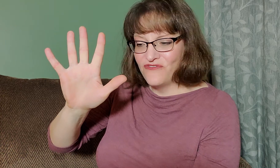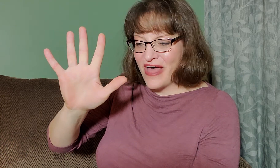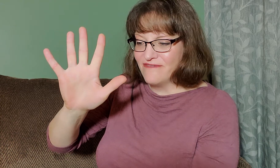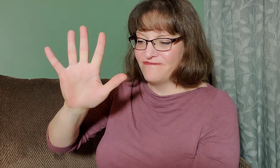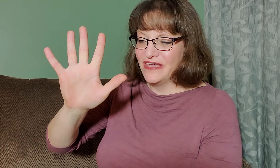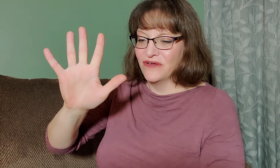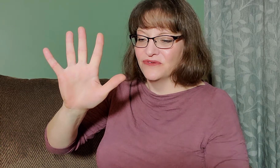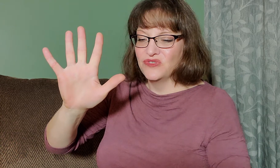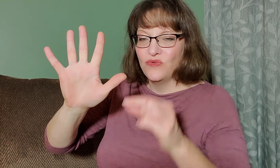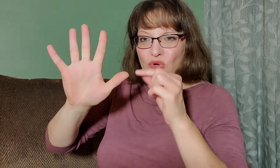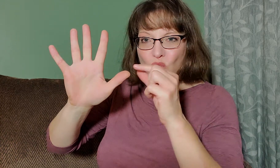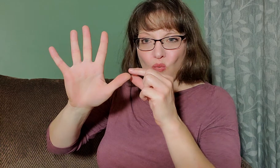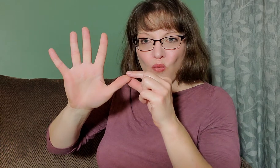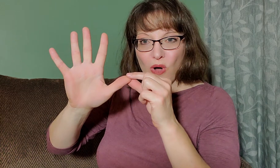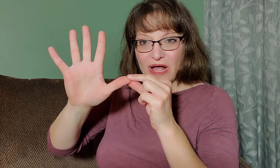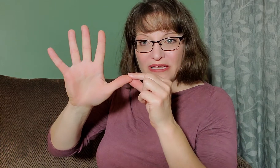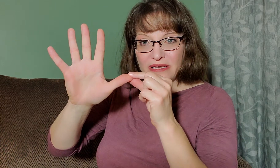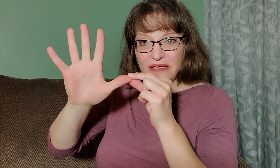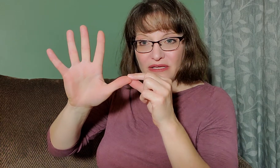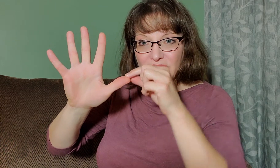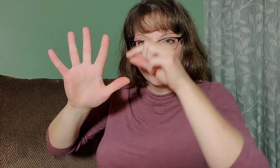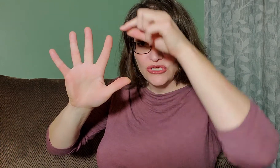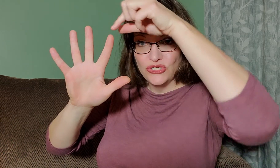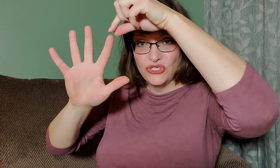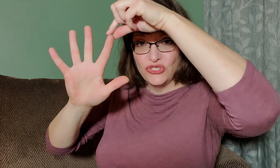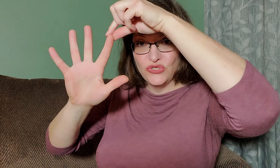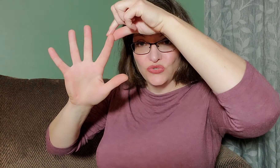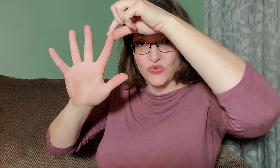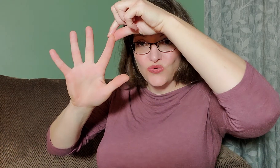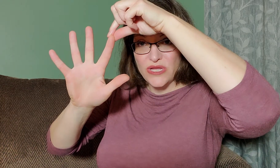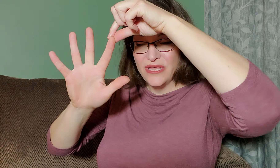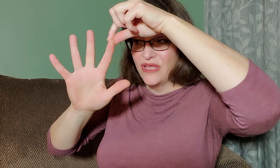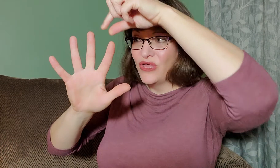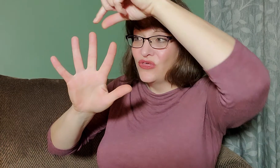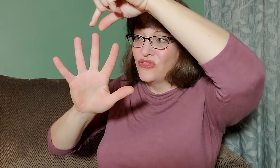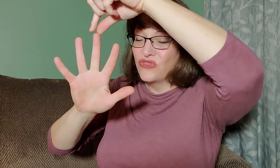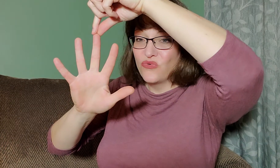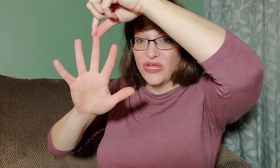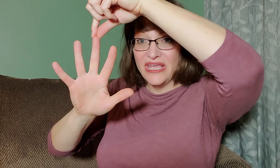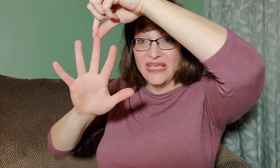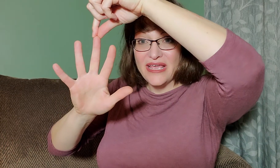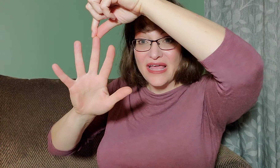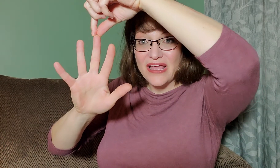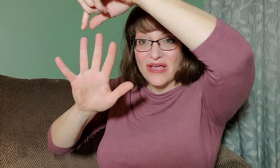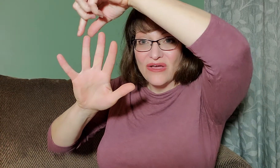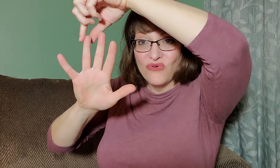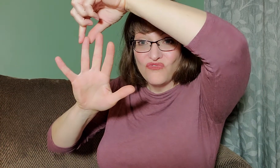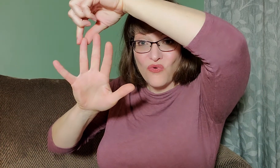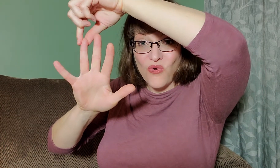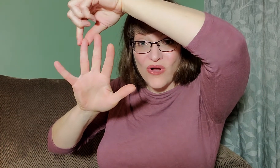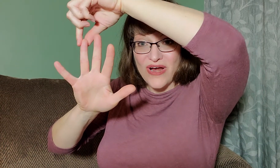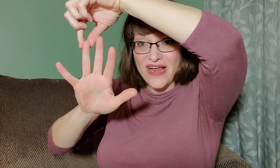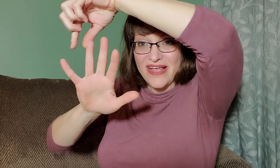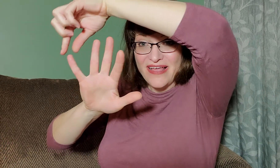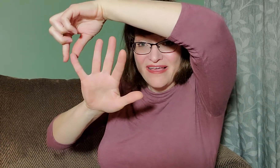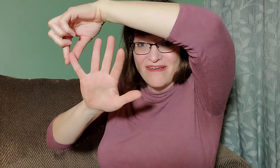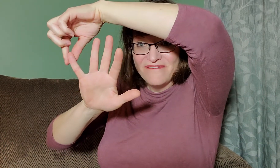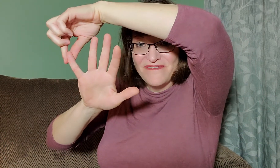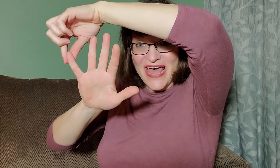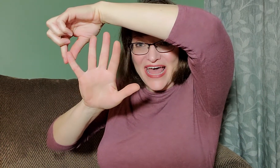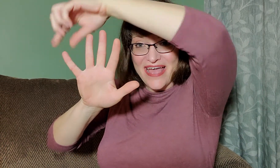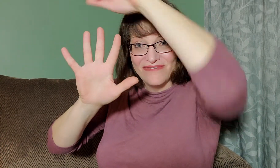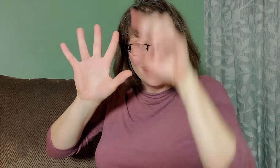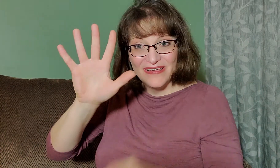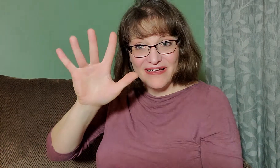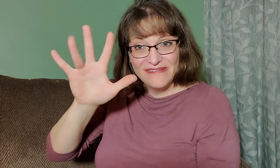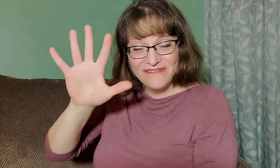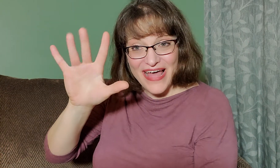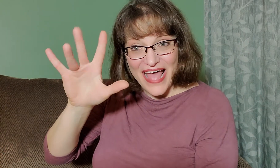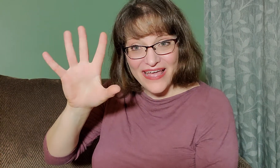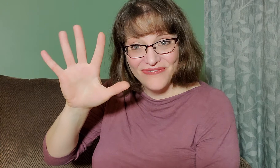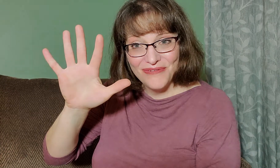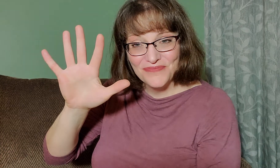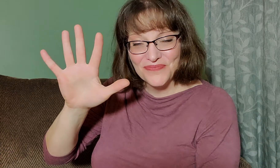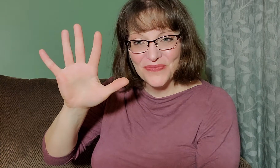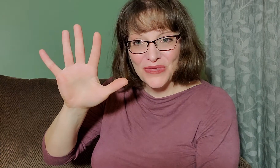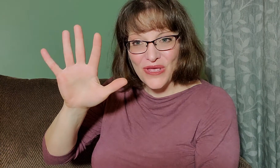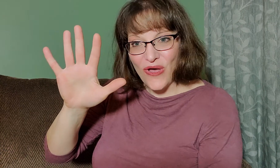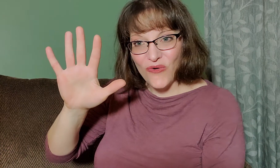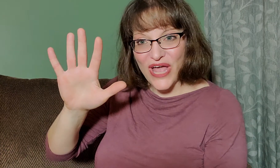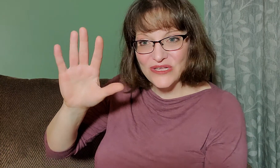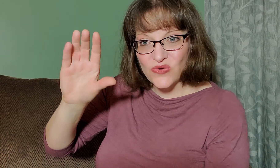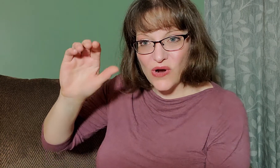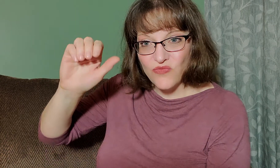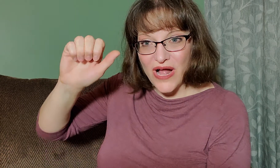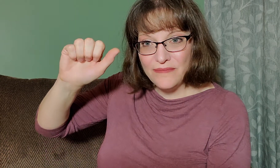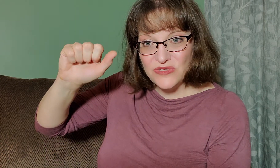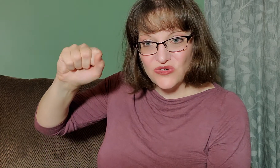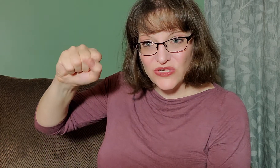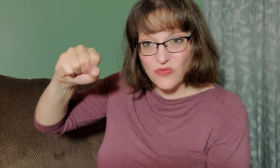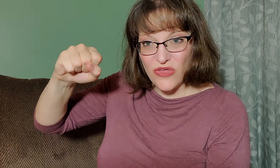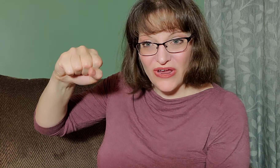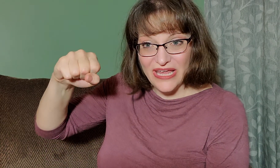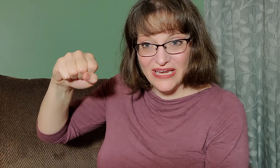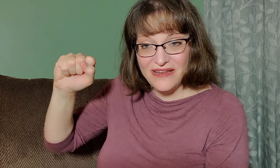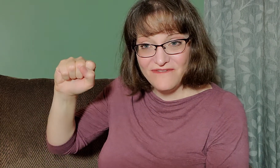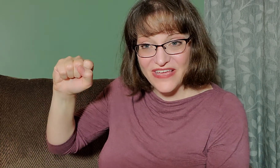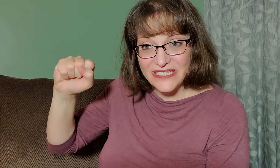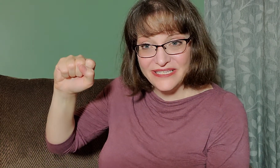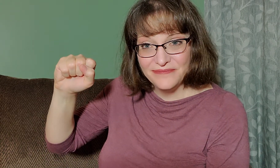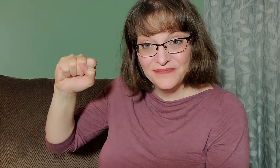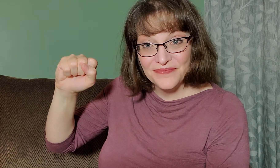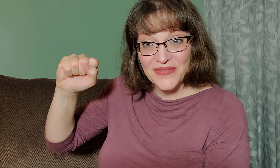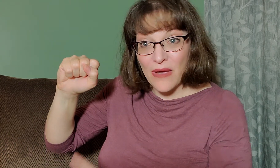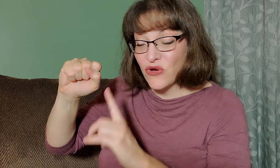five fingers. 1 -2-3-4-5. Five. Okay. So our rhyme starts with our hand in a fist and we're